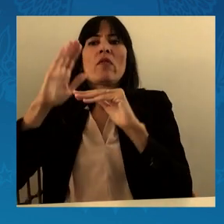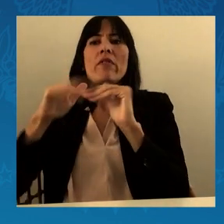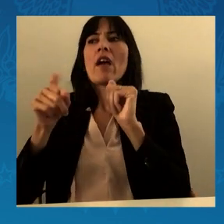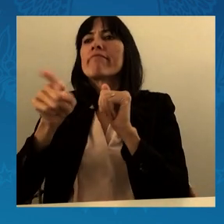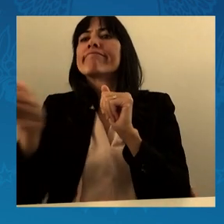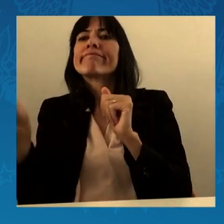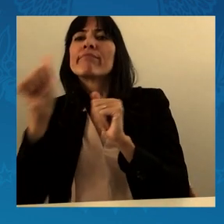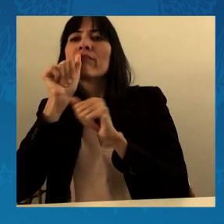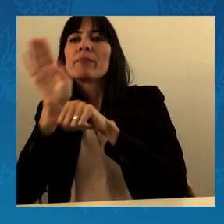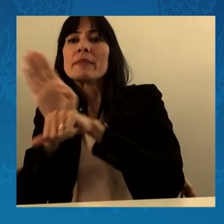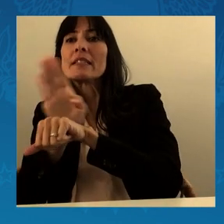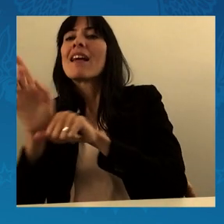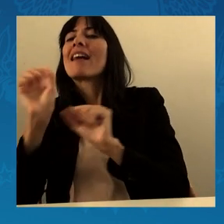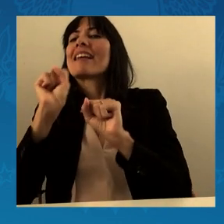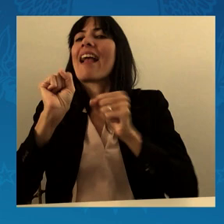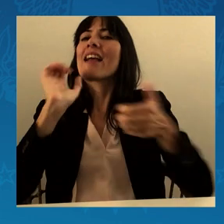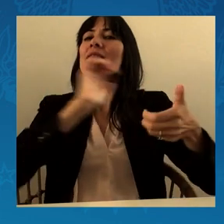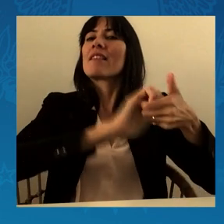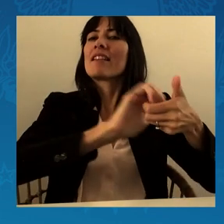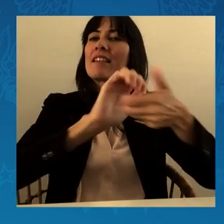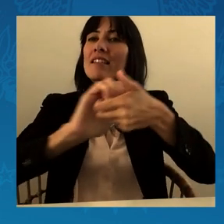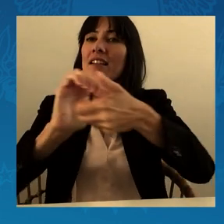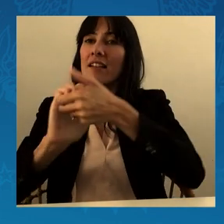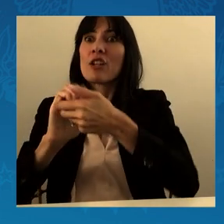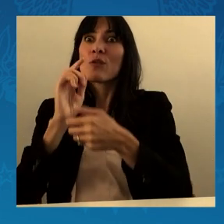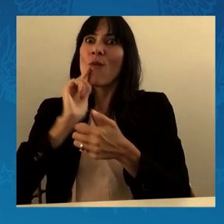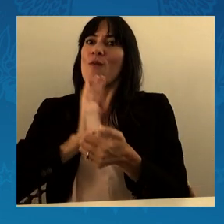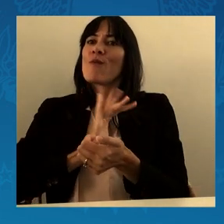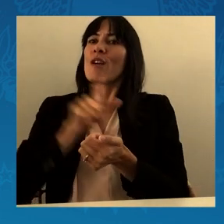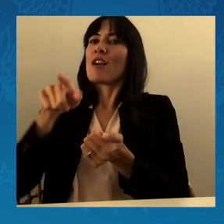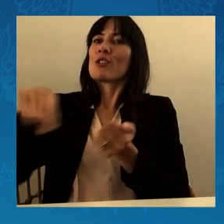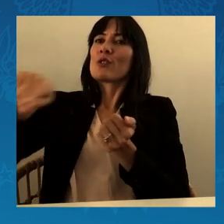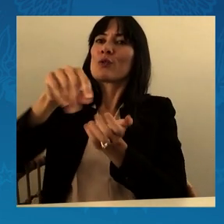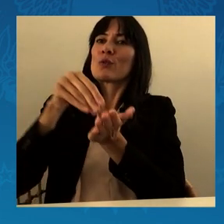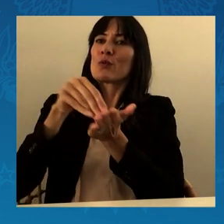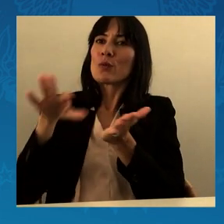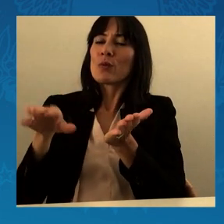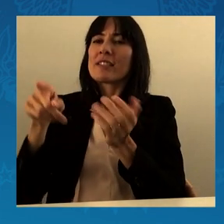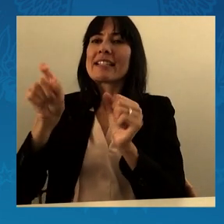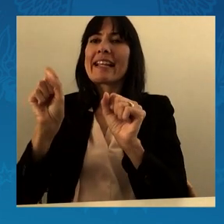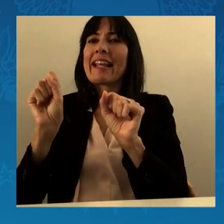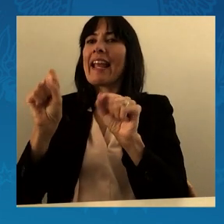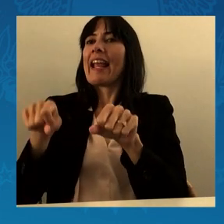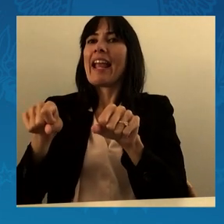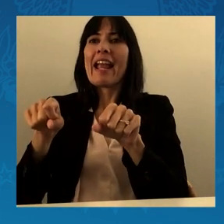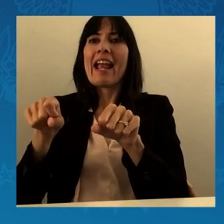So for students, it really is a great way to understand and discover the capacity